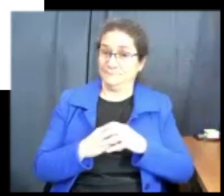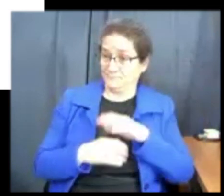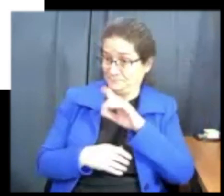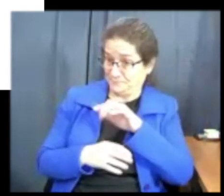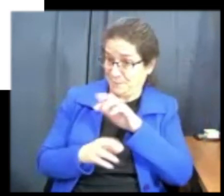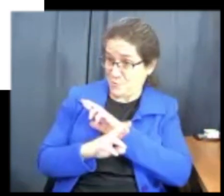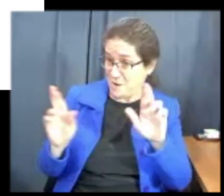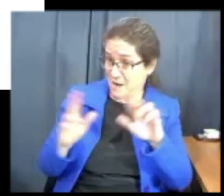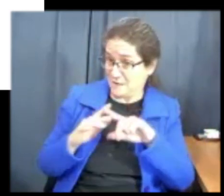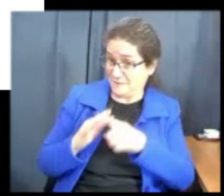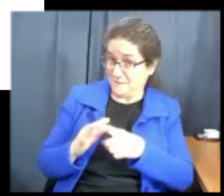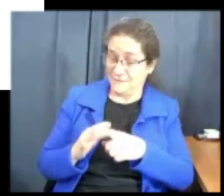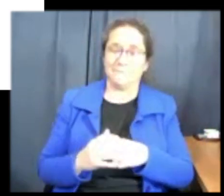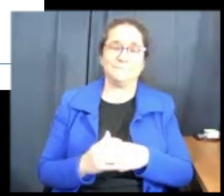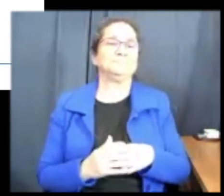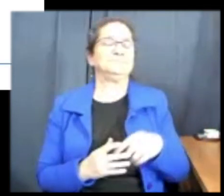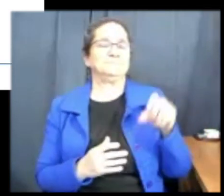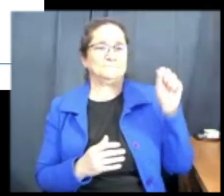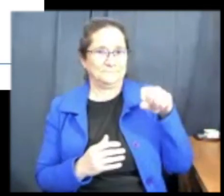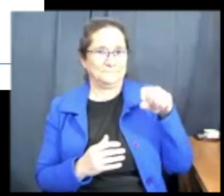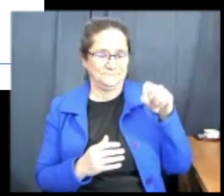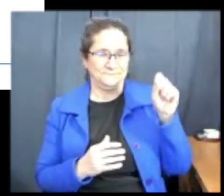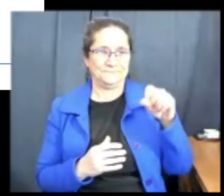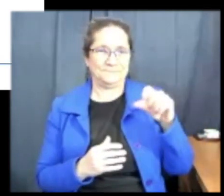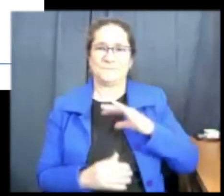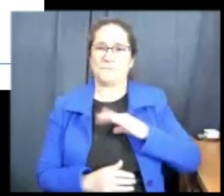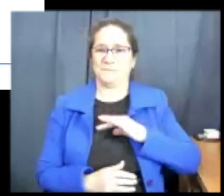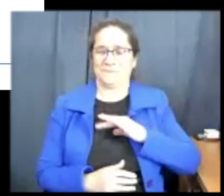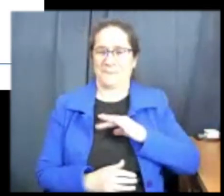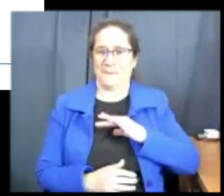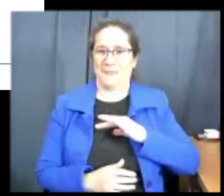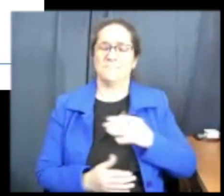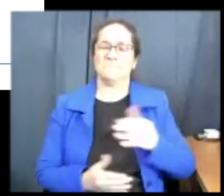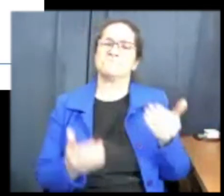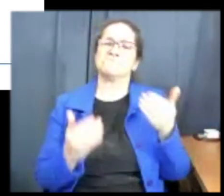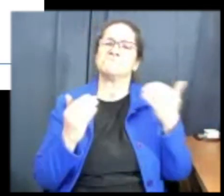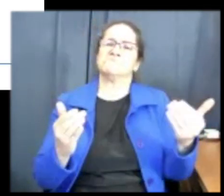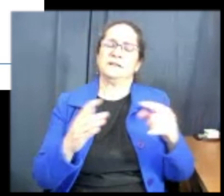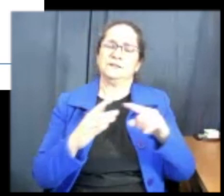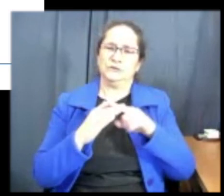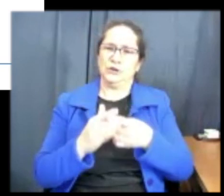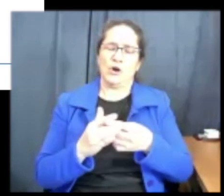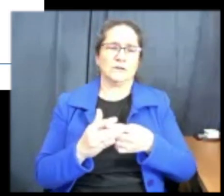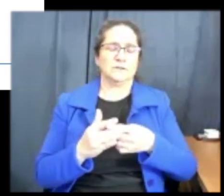Yes, I am Alright great. So let's get started with action step number one